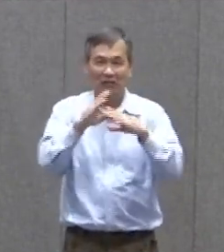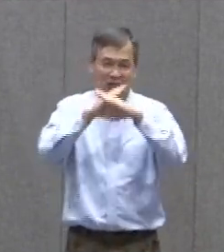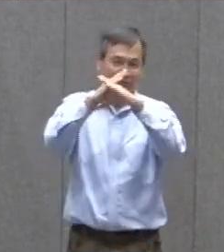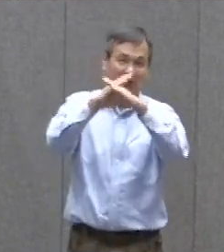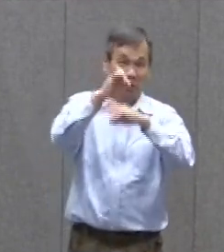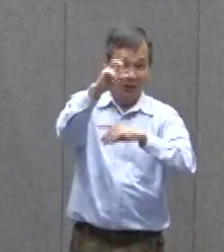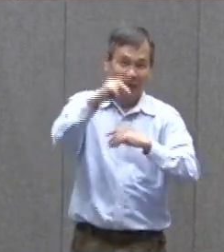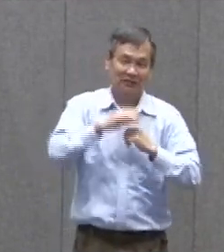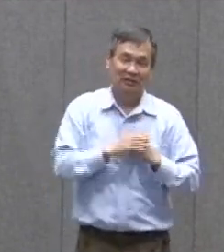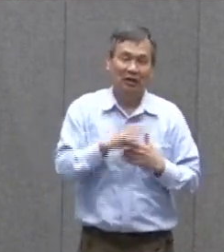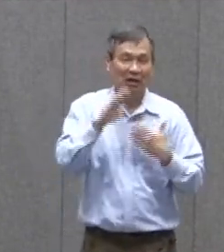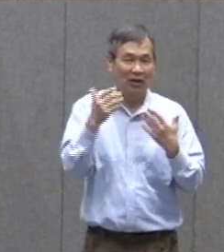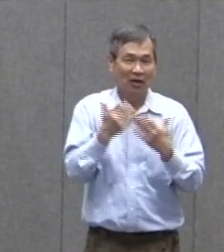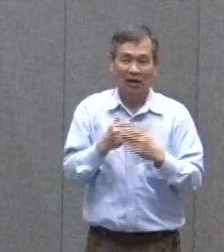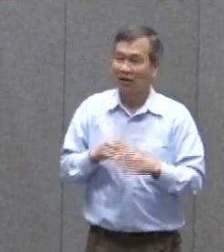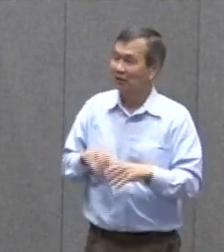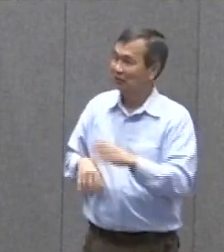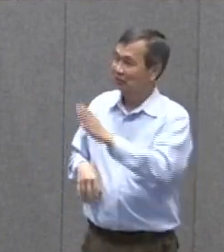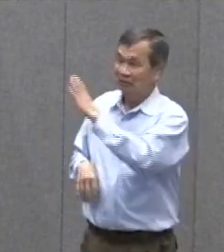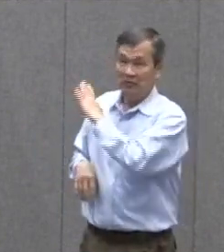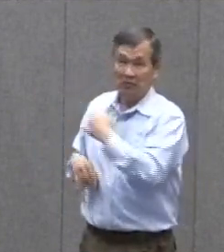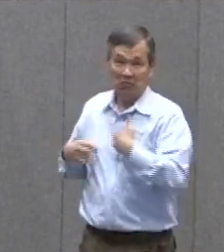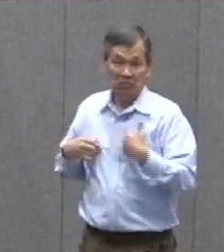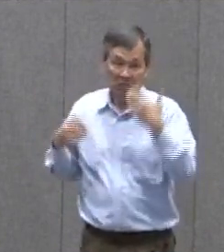All my cards are up here and I shouldn't know which one are where.